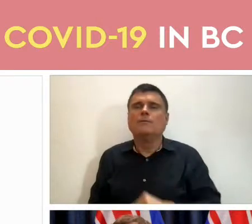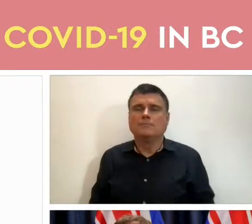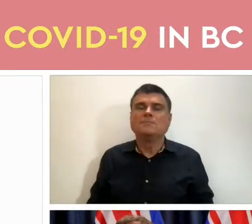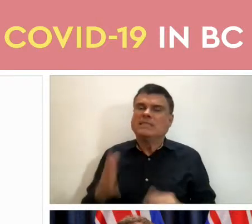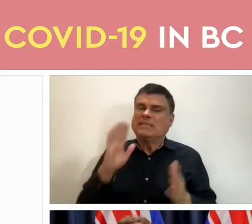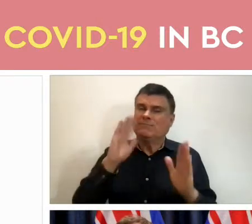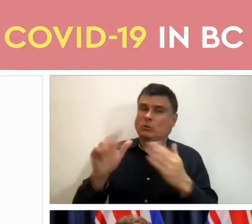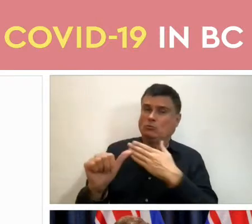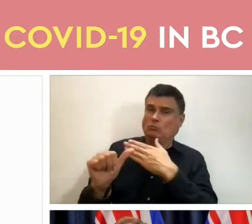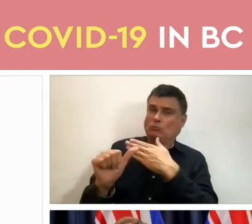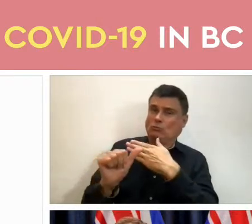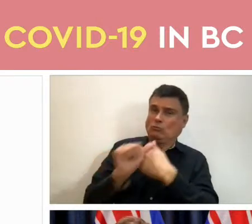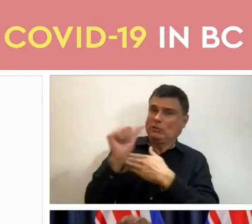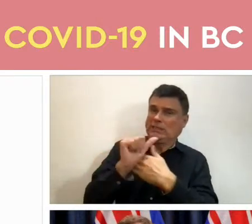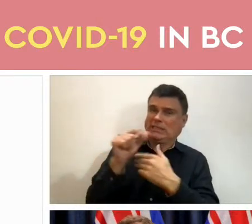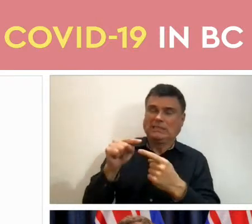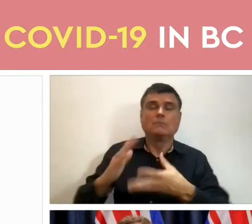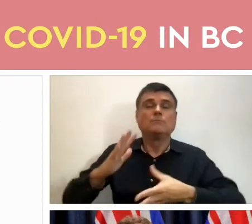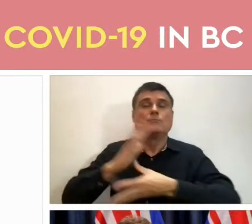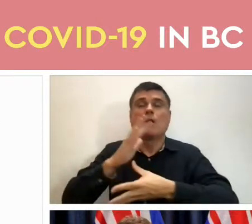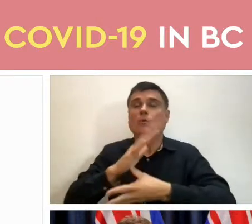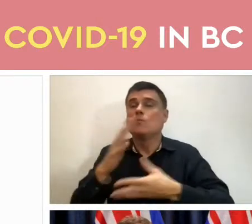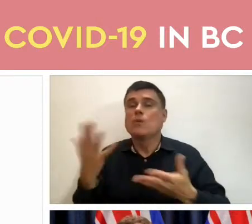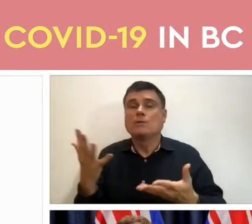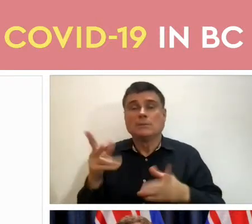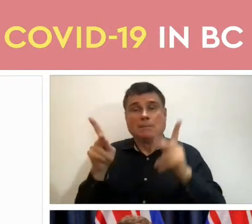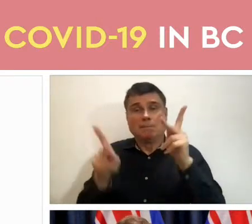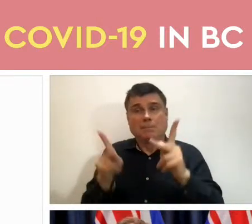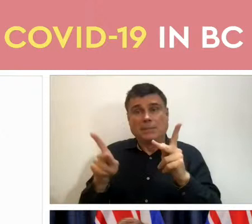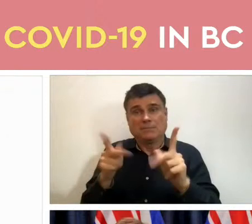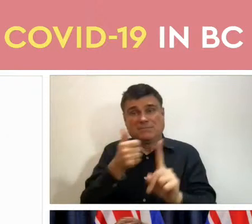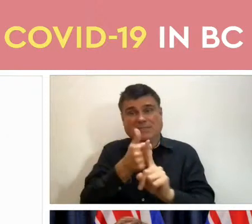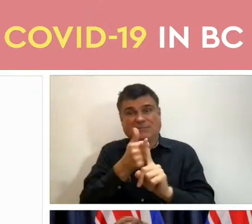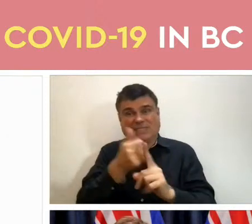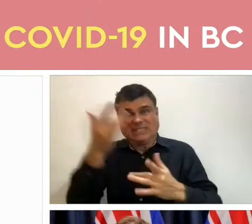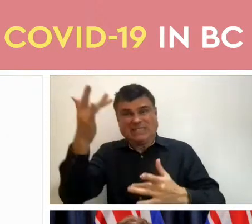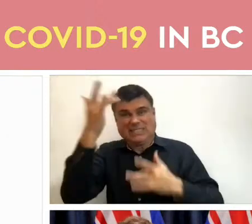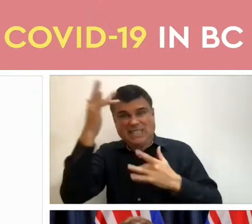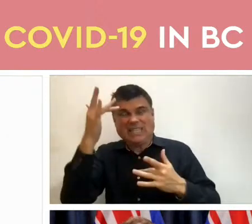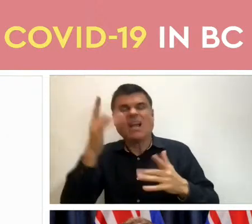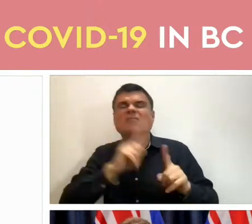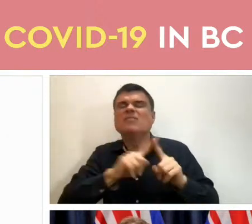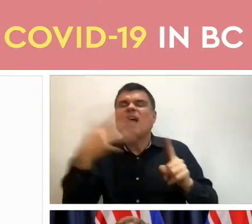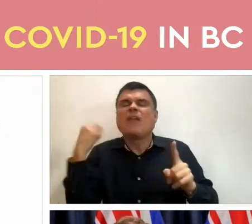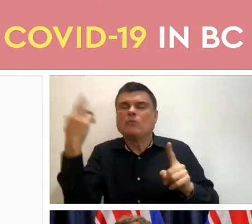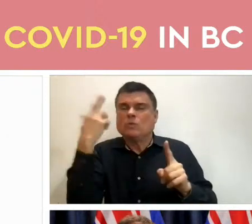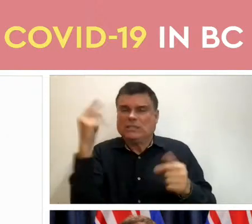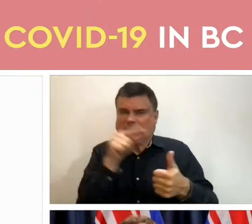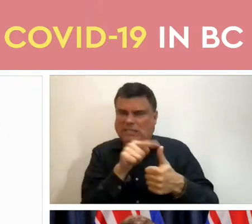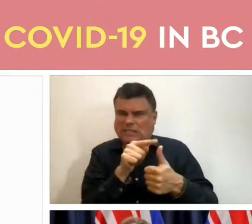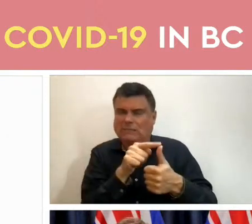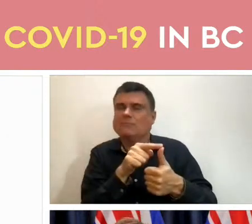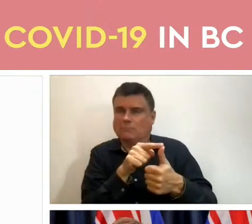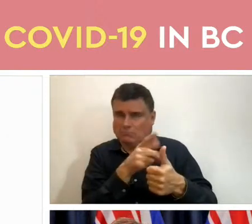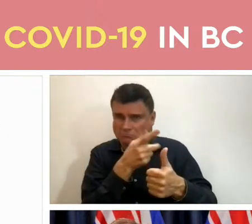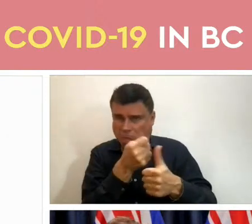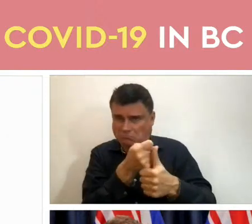priority given to the clinically extremely vulnerable, long-term care and we seen the positive impact there, to seniors and